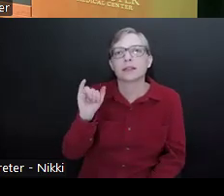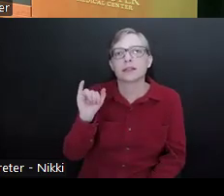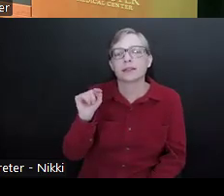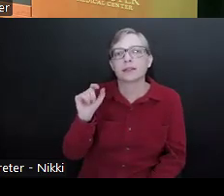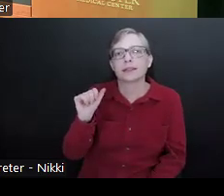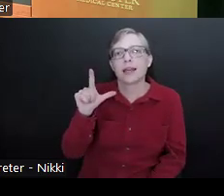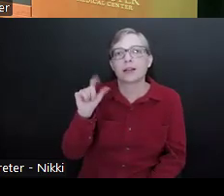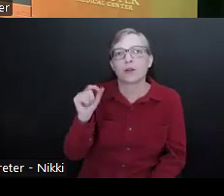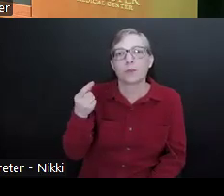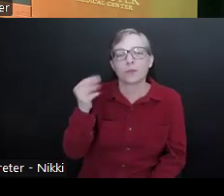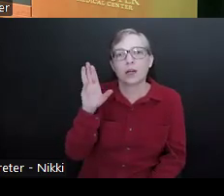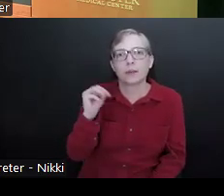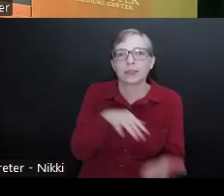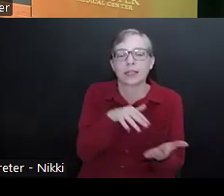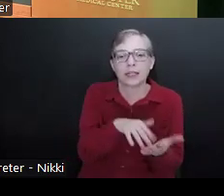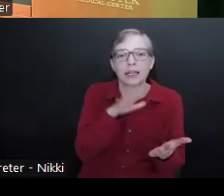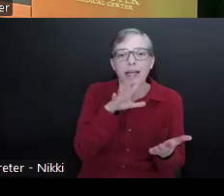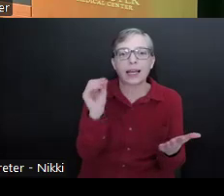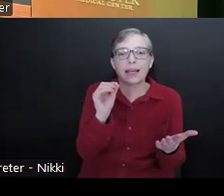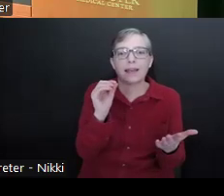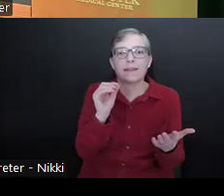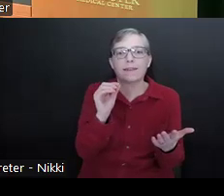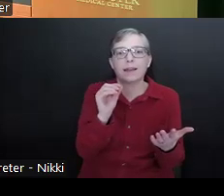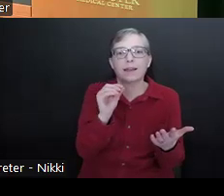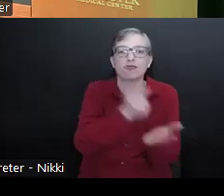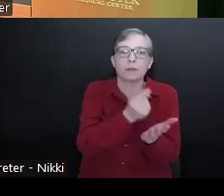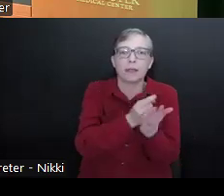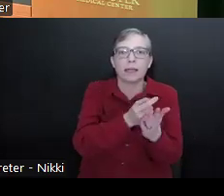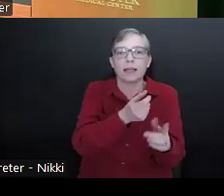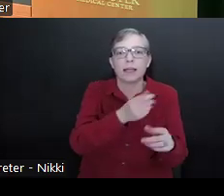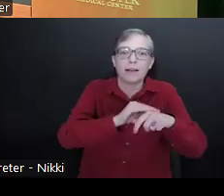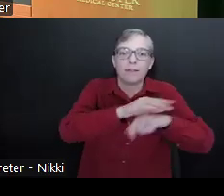12 years particularly with regard to heart failure and cardiovascular outcomes is that